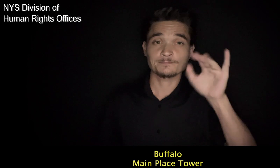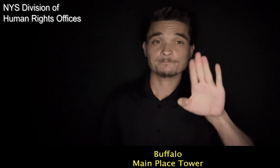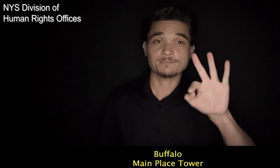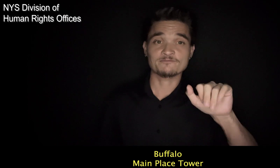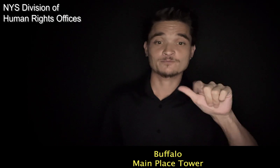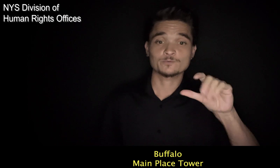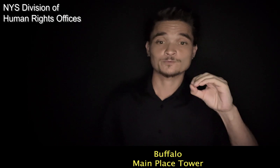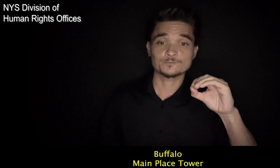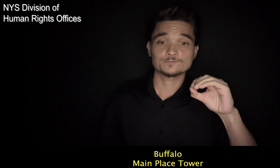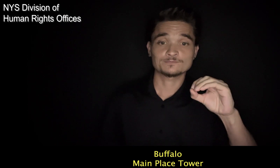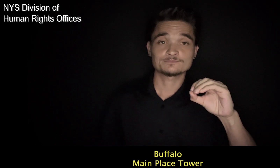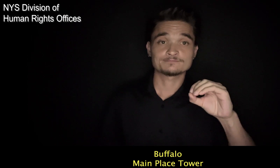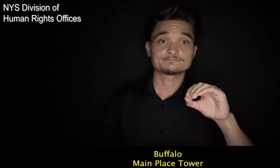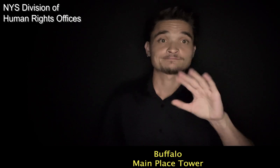Buffalo Main Place Tower